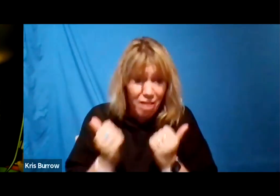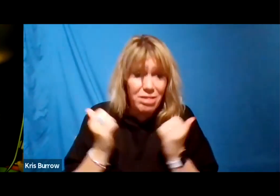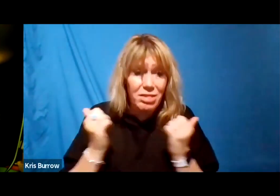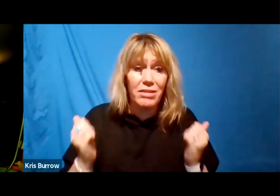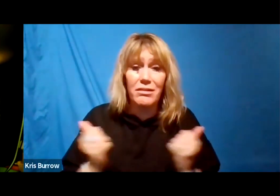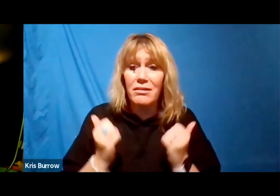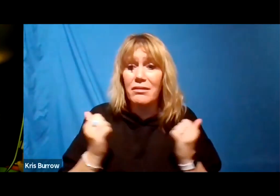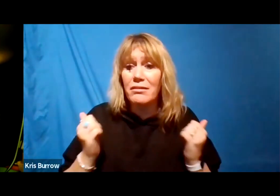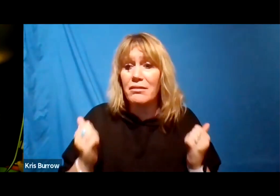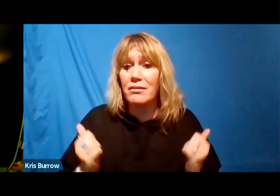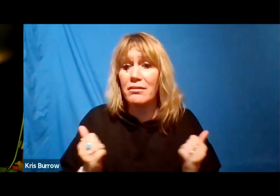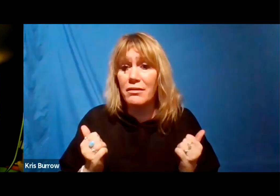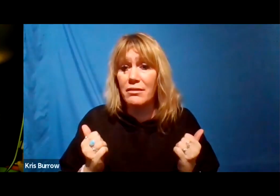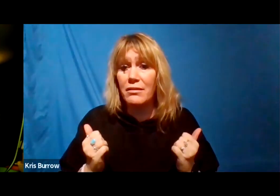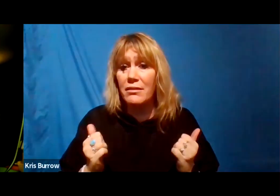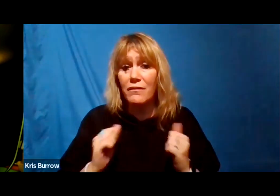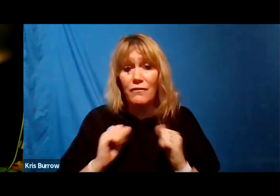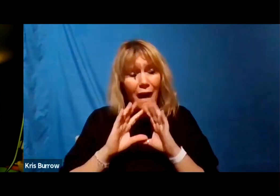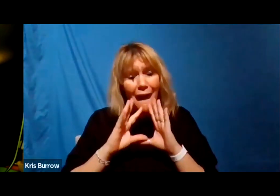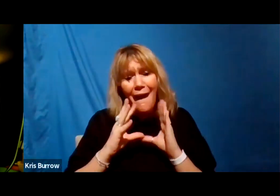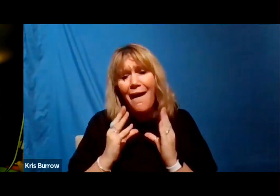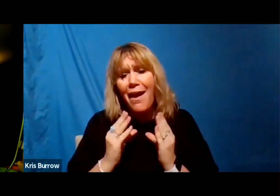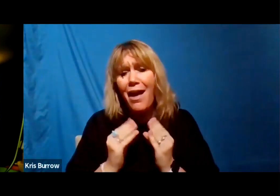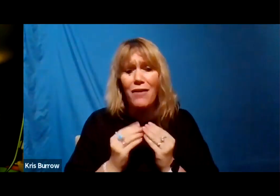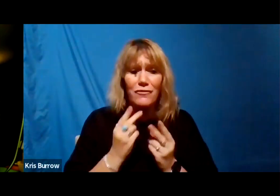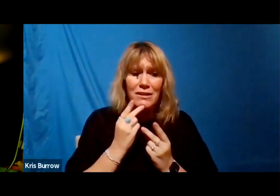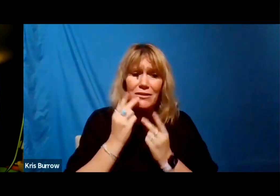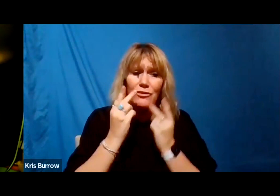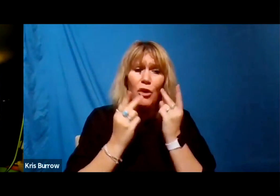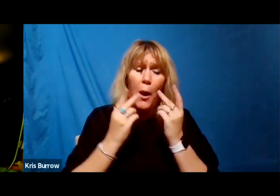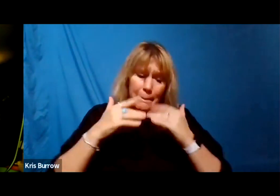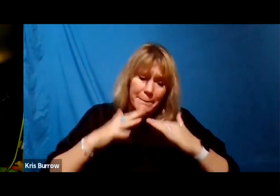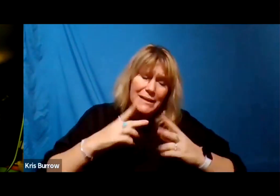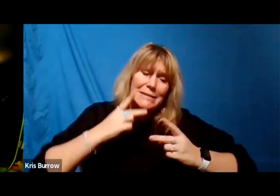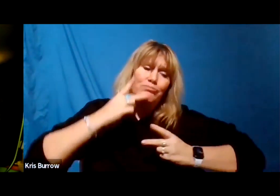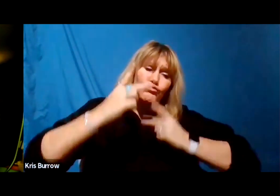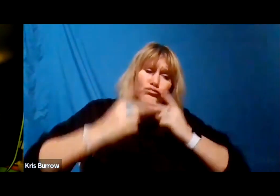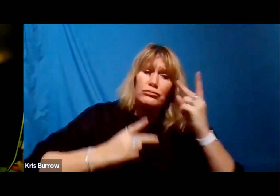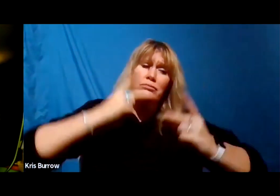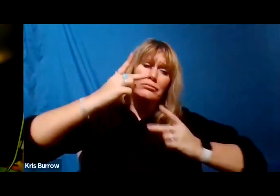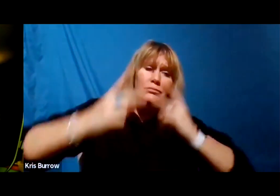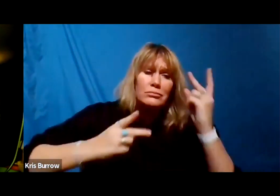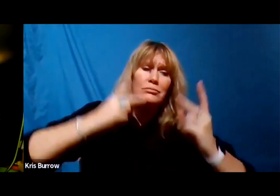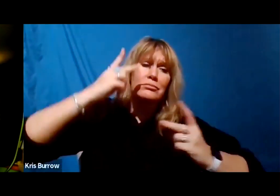And a drum to hold our worth... To hold our worth.